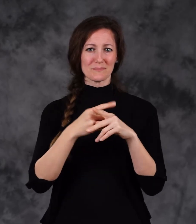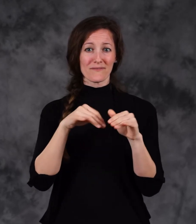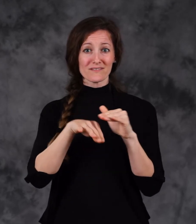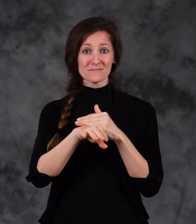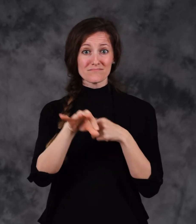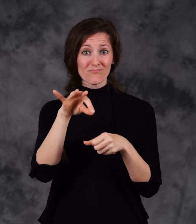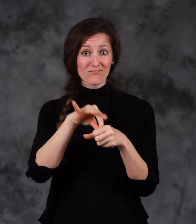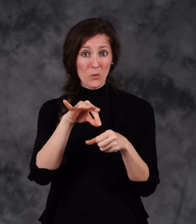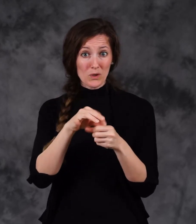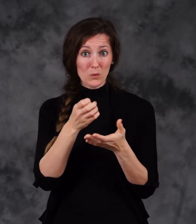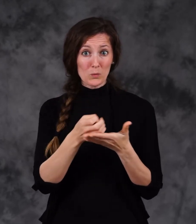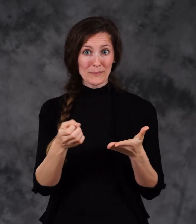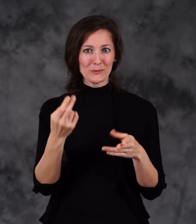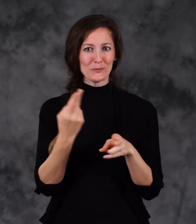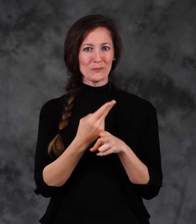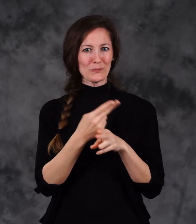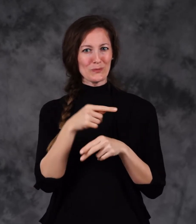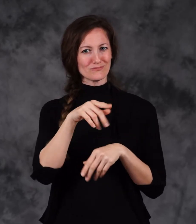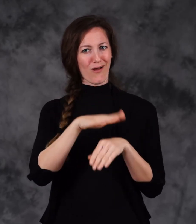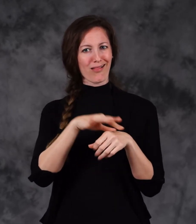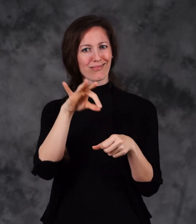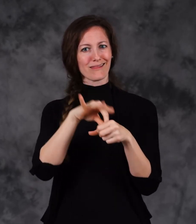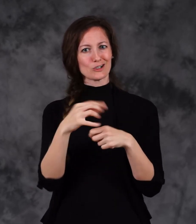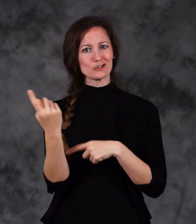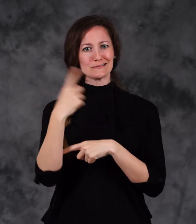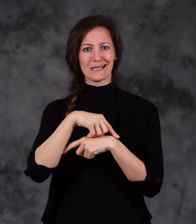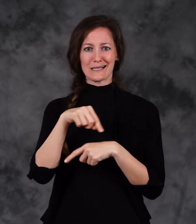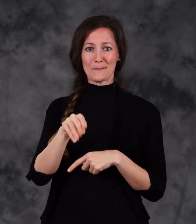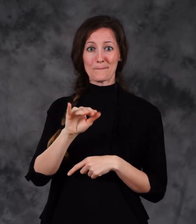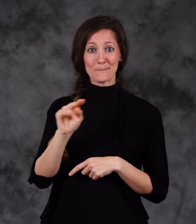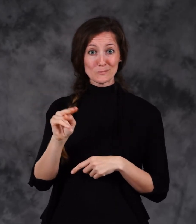of accessible voting equipment to be used on Election Day in Minnesota.